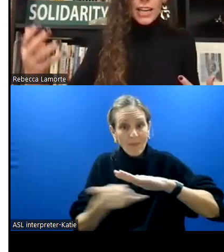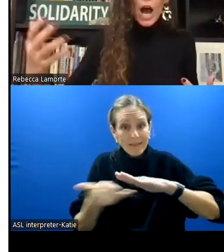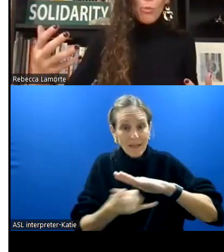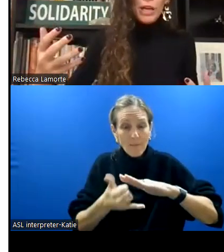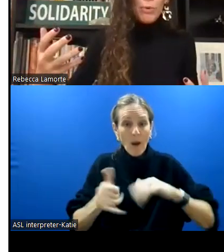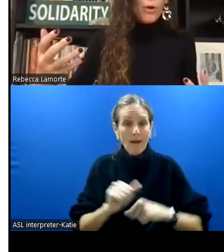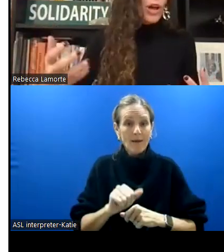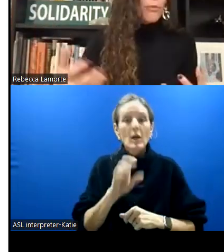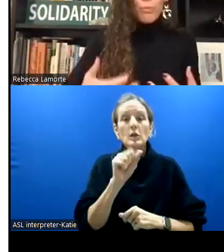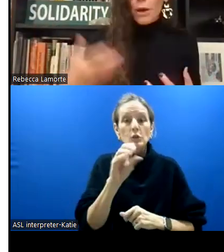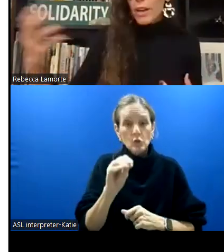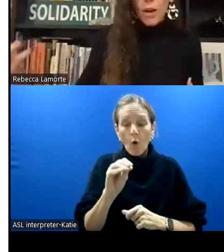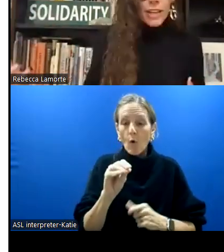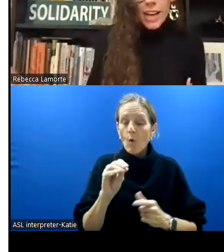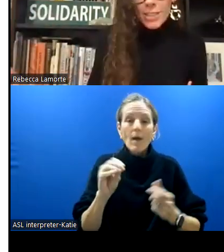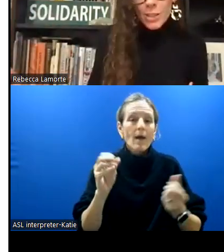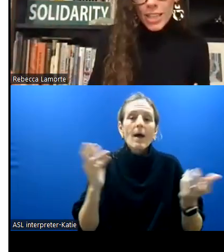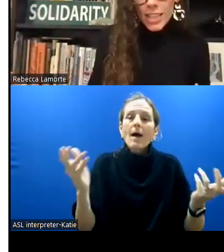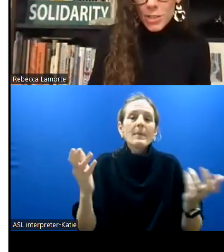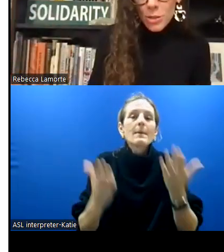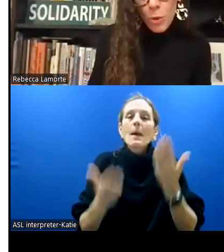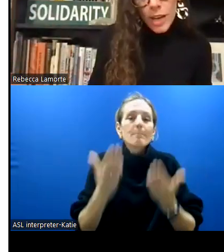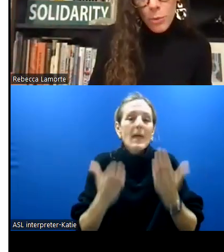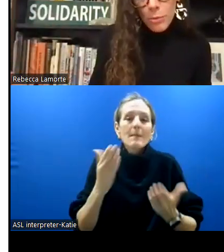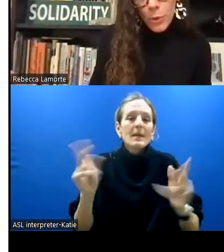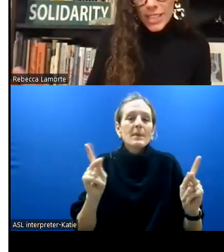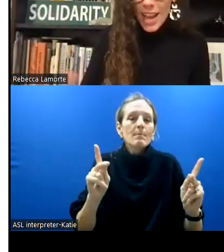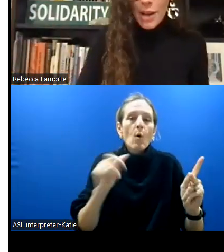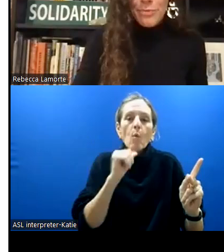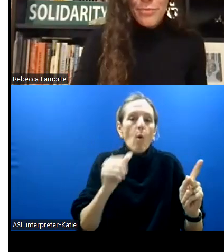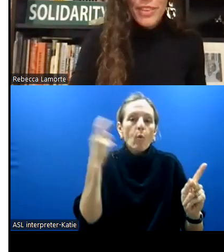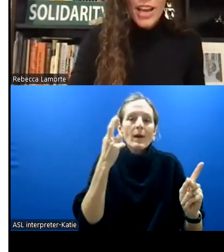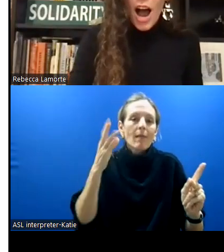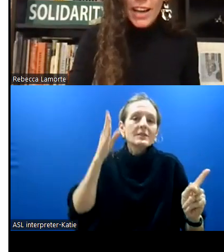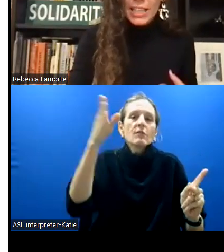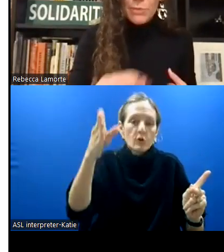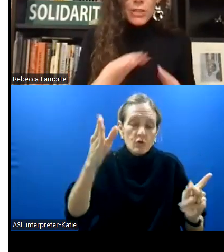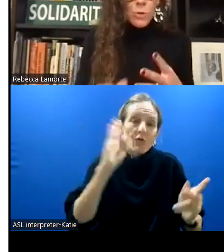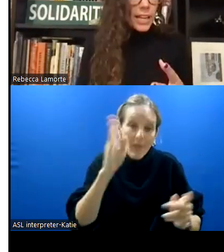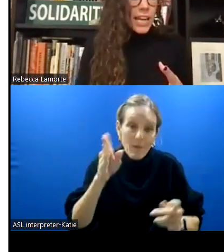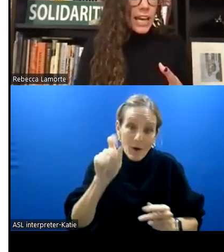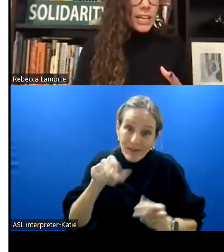that can help people that may not realize they're gonna need this support at one point in time. All right, let's pivot to our next hand.